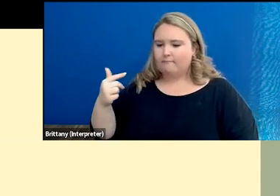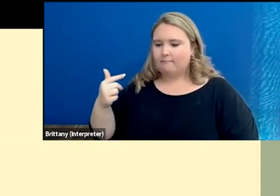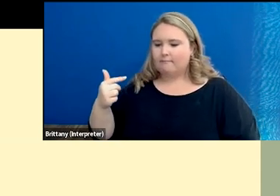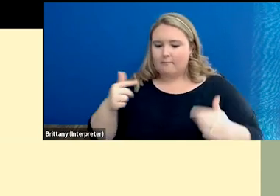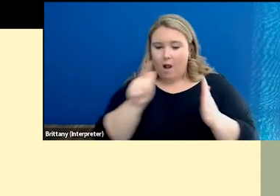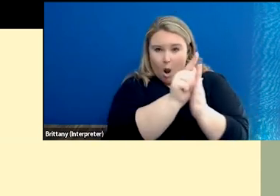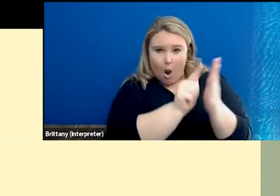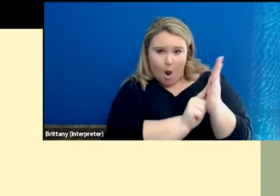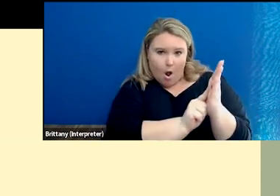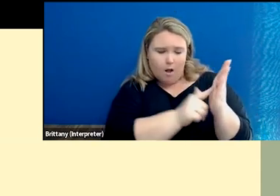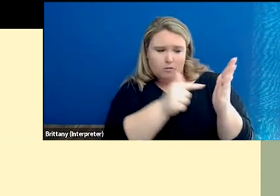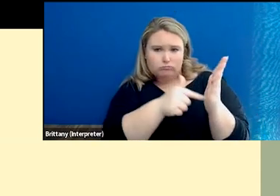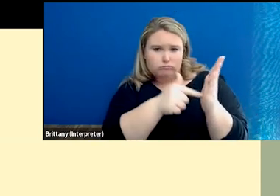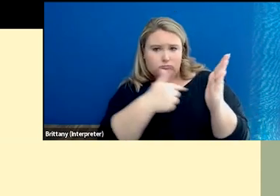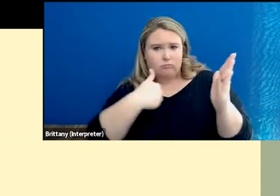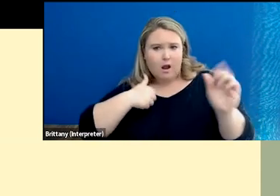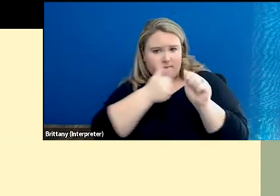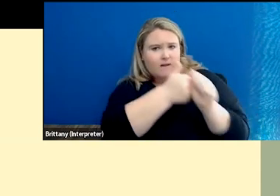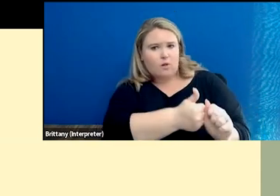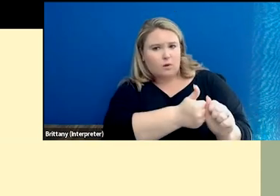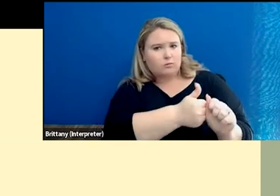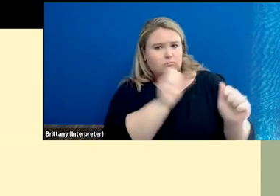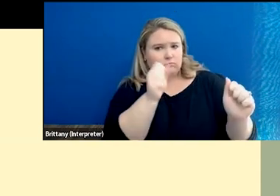or the minimum amount you have to do,